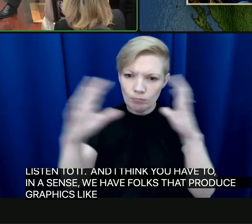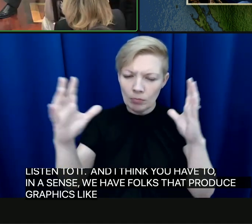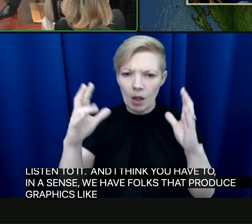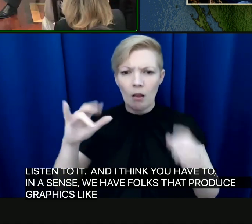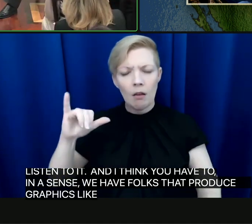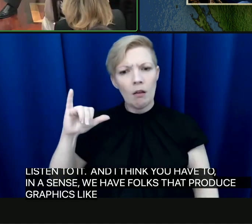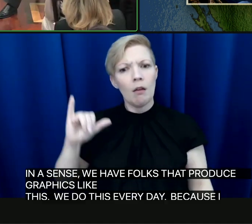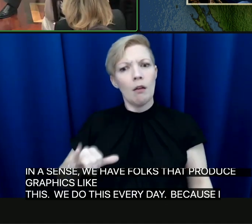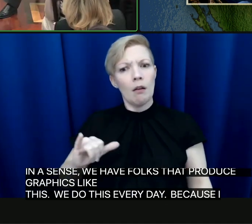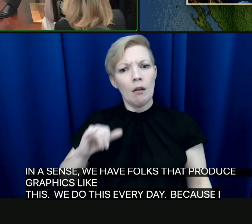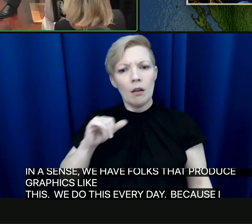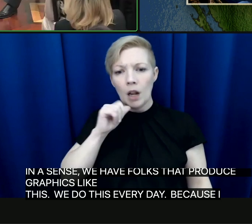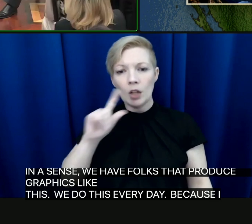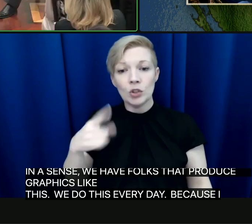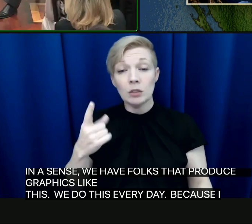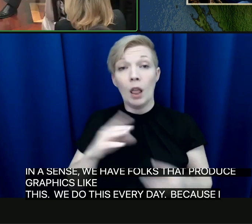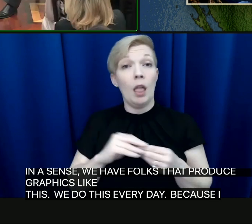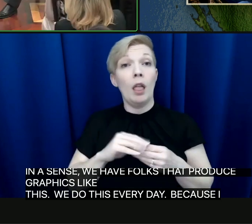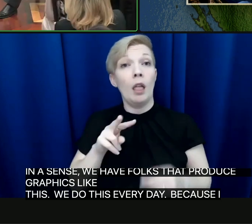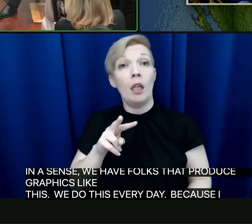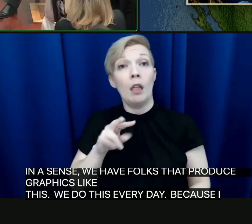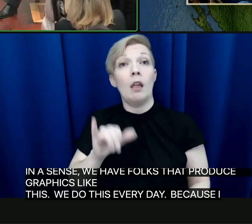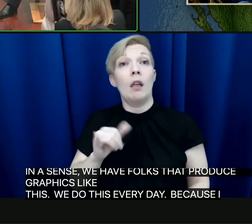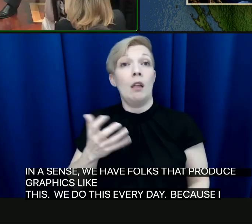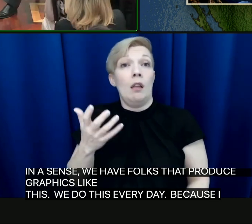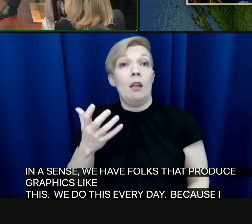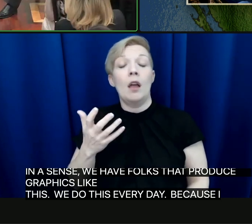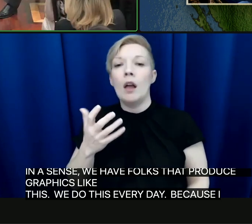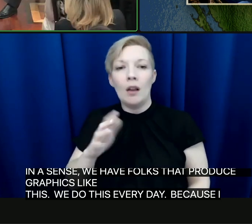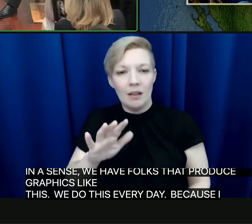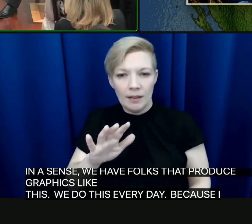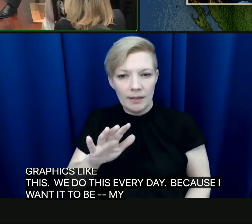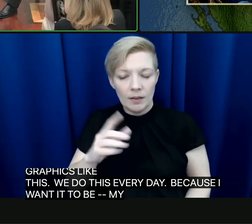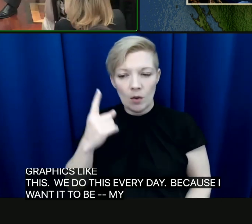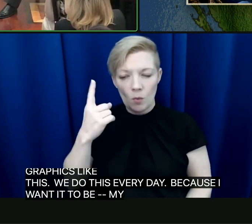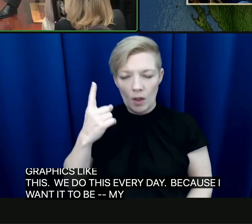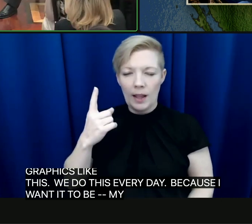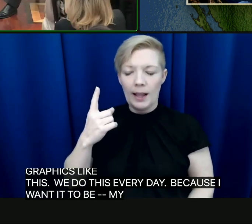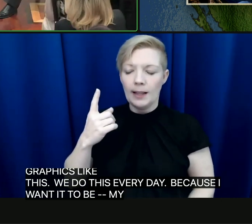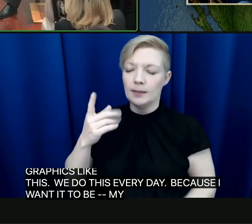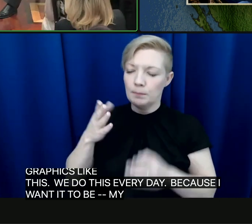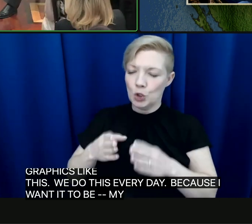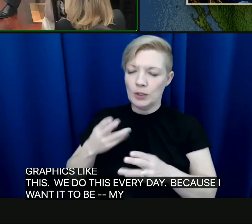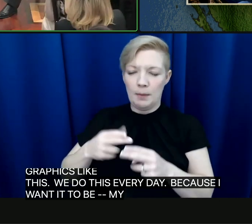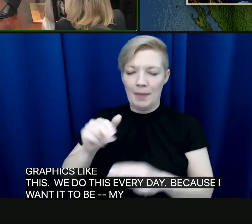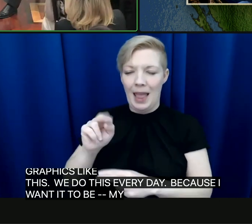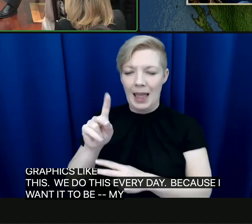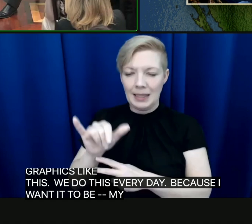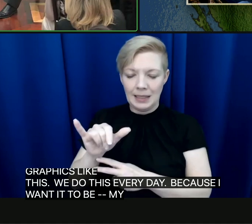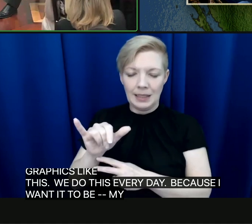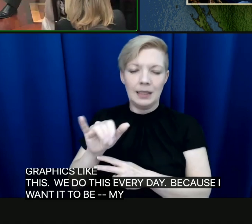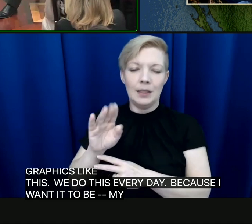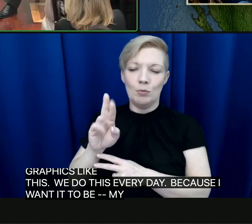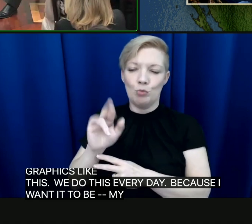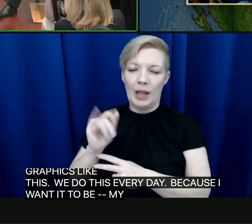My very first news director was a guy named Andy Brigham, God rest his soul. And he said the job of a new television newscast